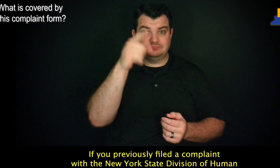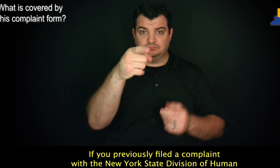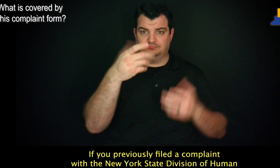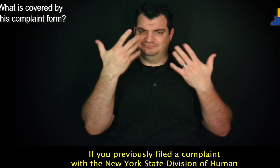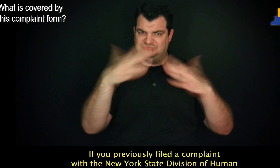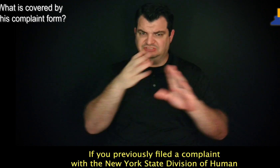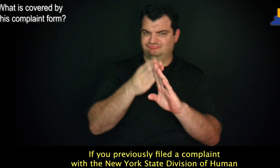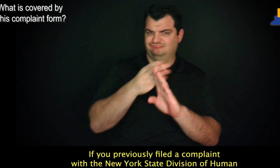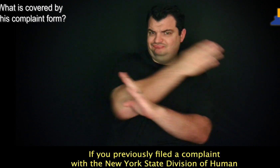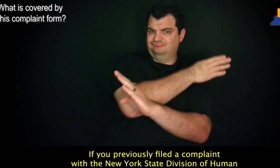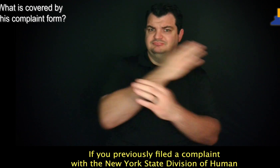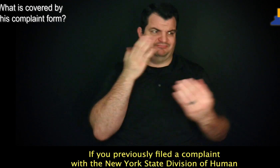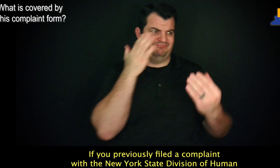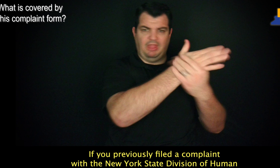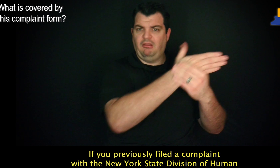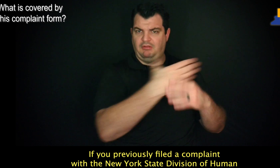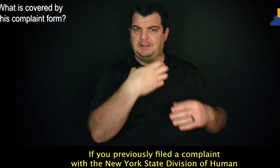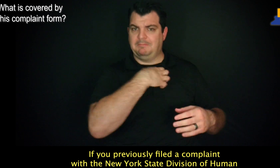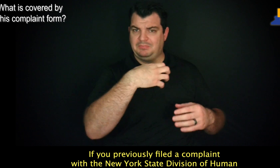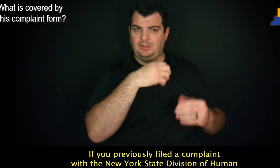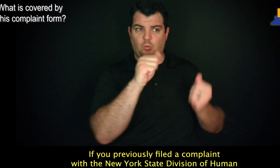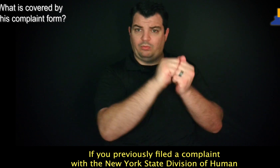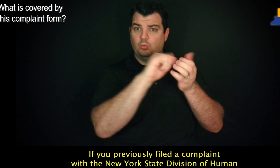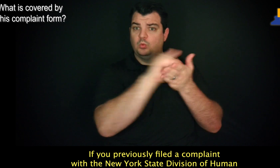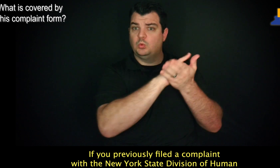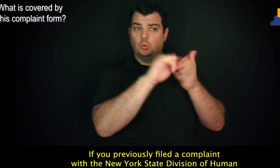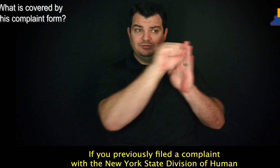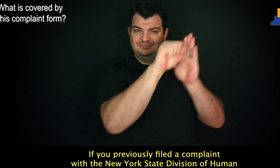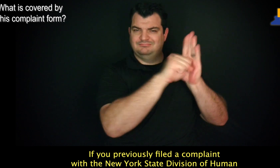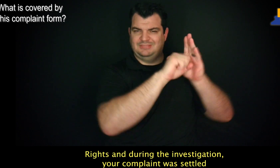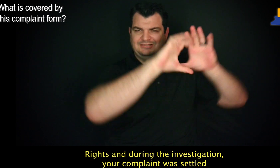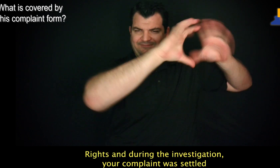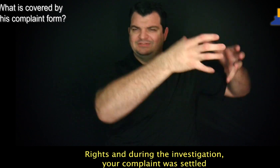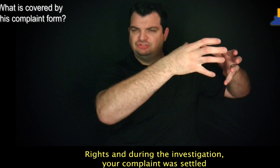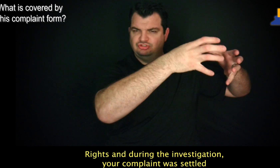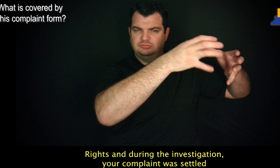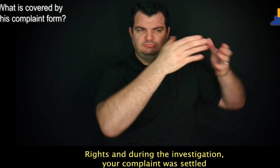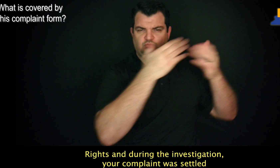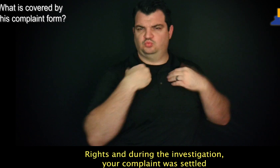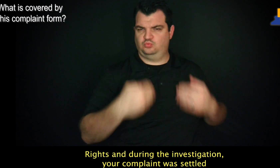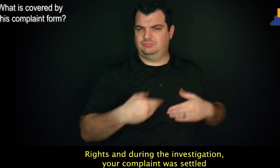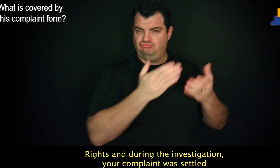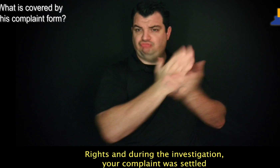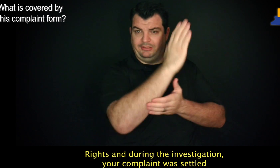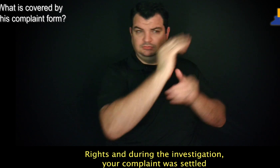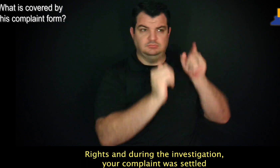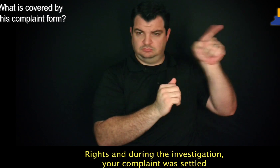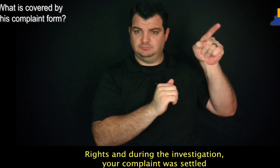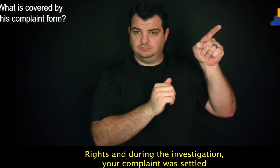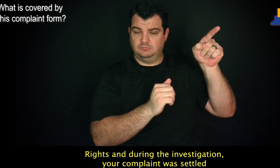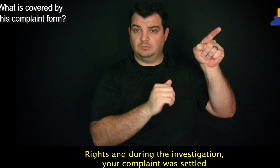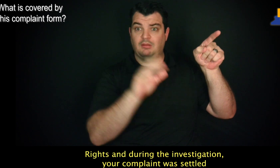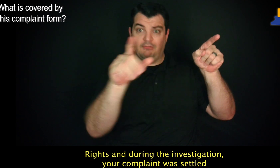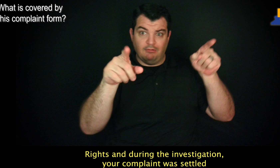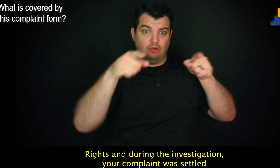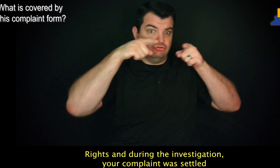If you previously filed a complaint with the New York State Division of Human Rights and during the investigation, your complaint was settled